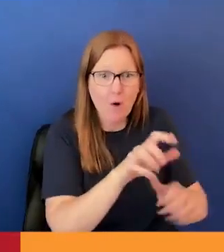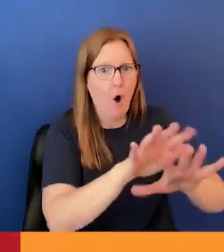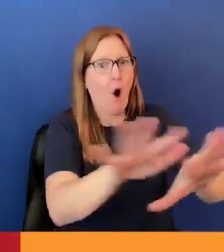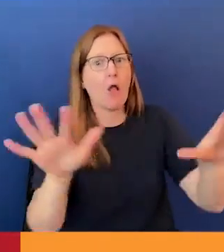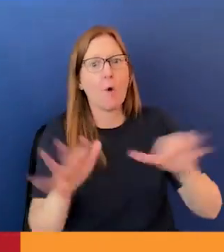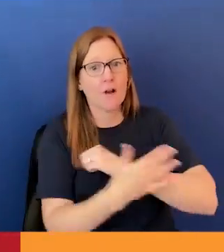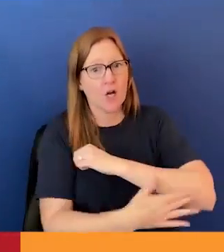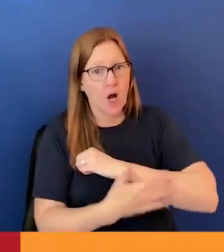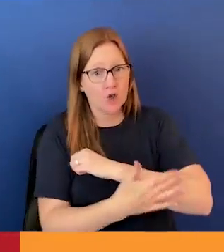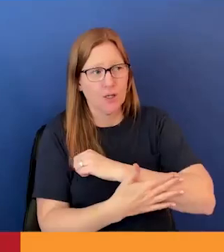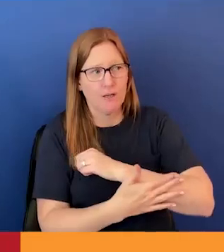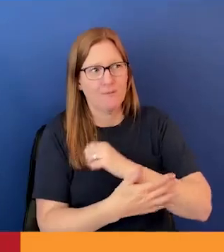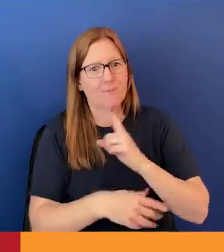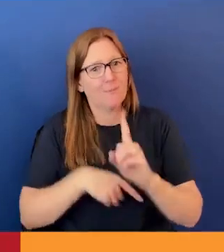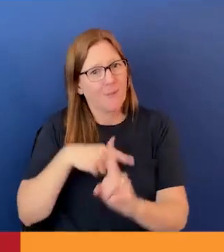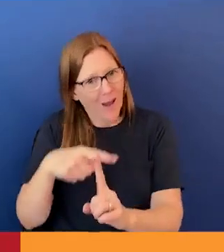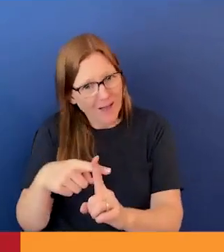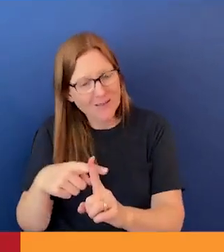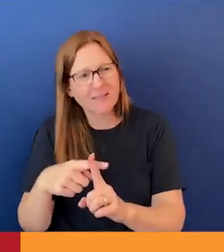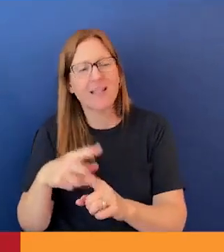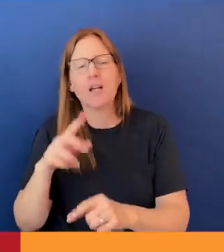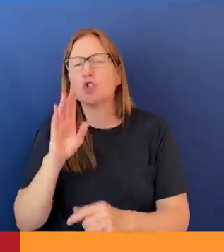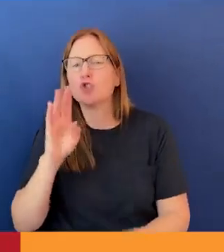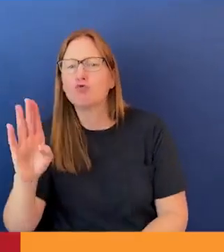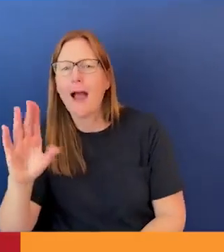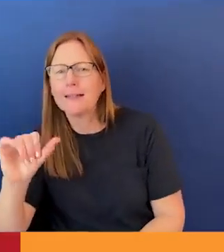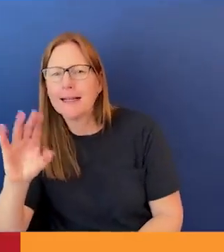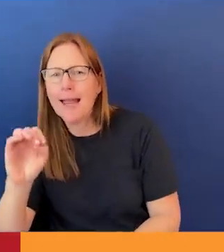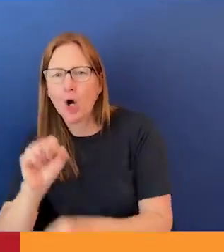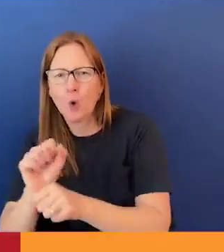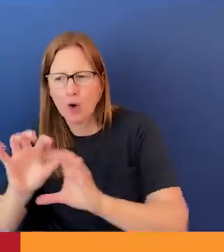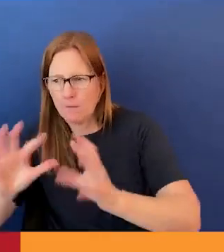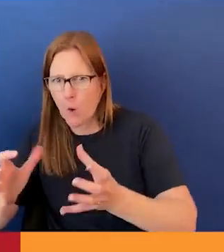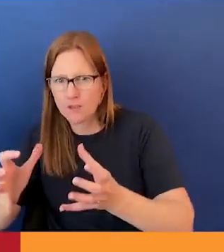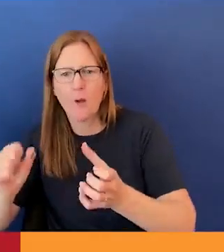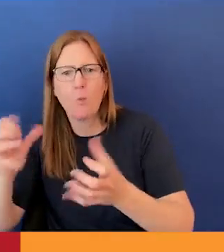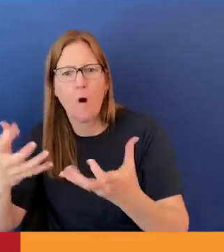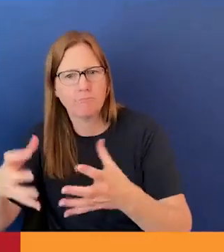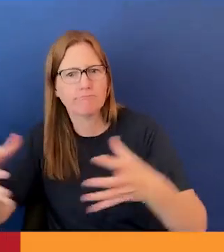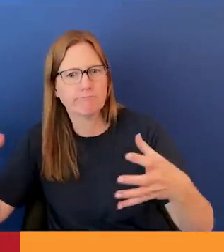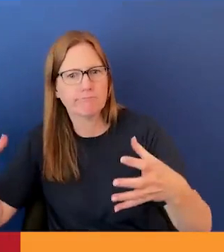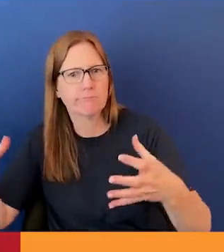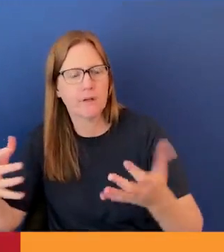But we're also really trying to extend the direct care workforce. And by 2032, we know that the U.S. is going to need